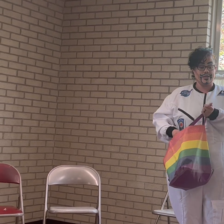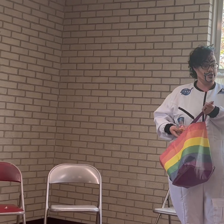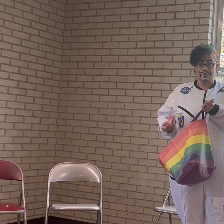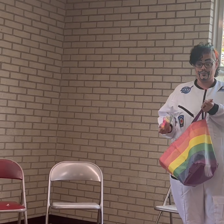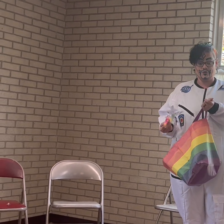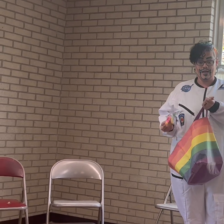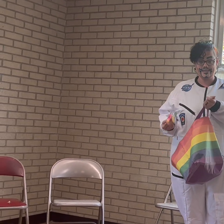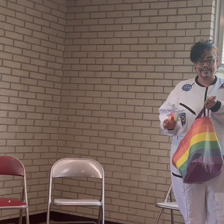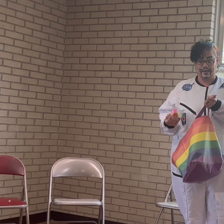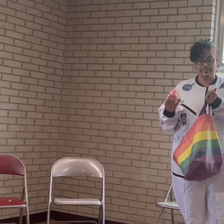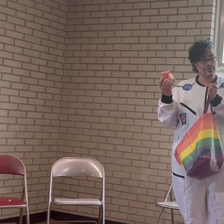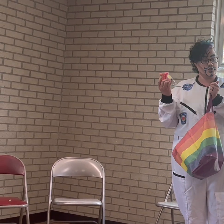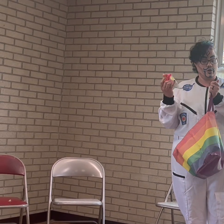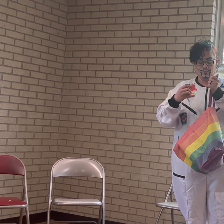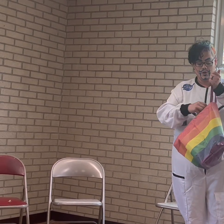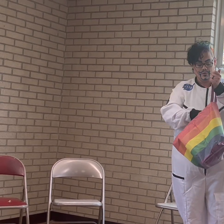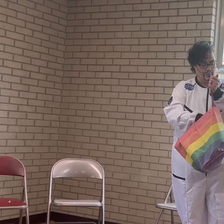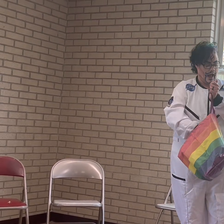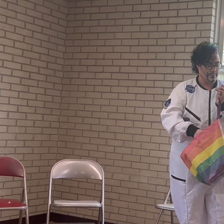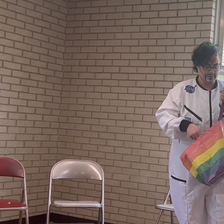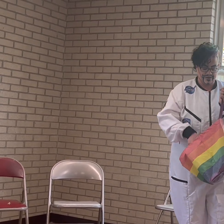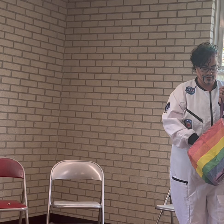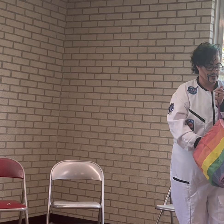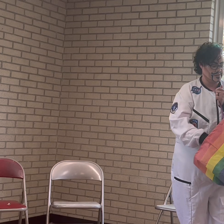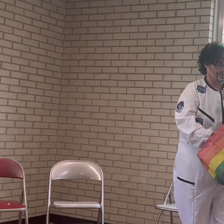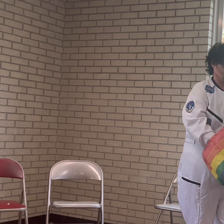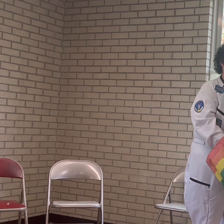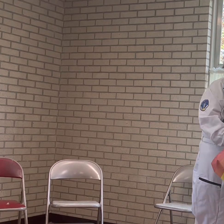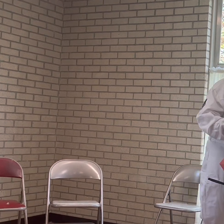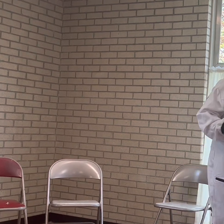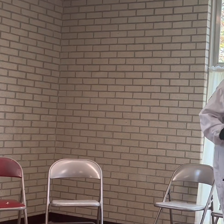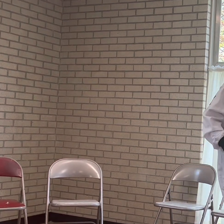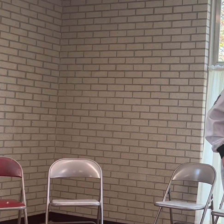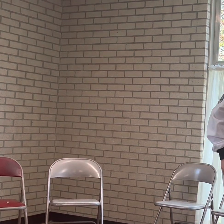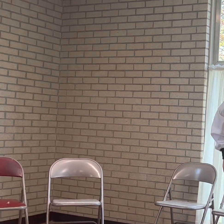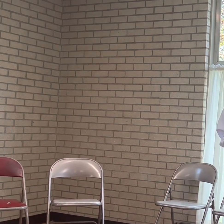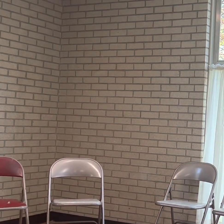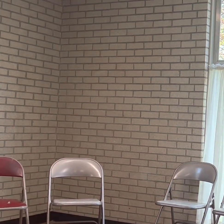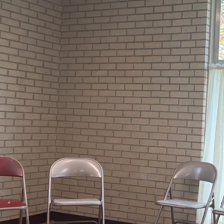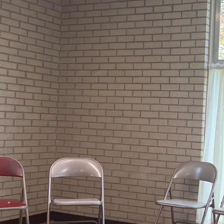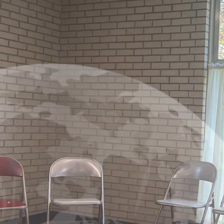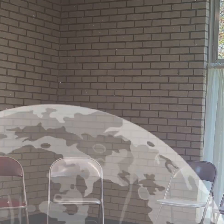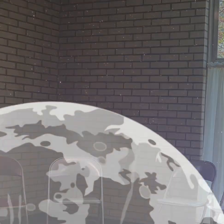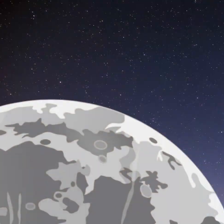use them for next time so I will leave those right up here if anybody needs them.